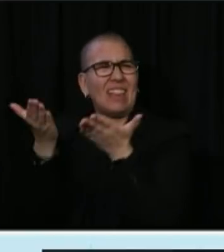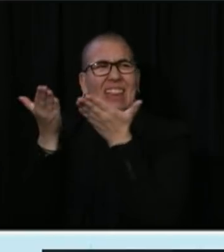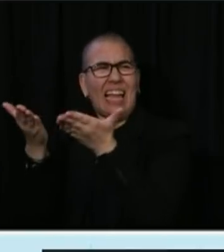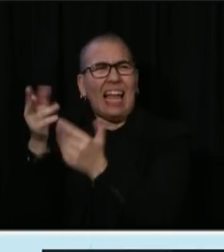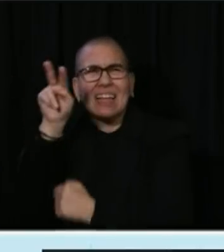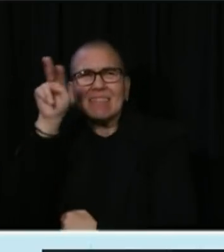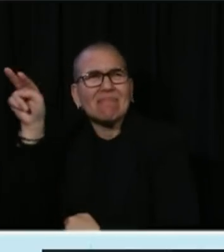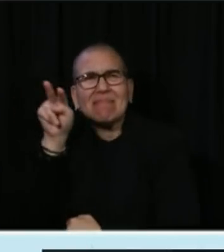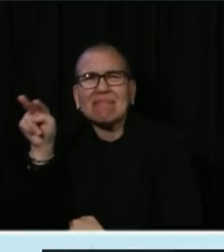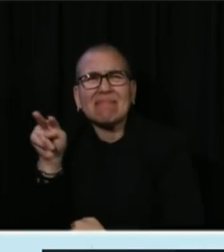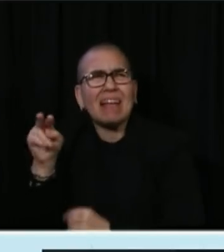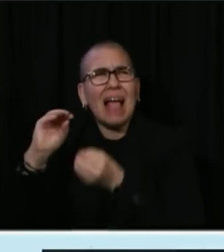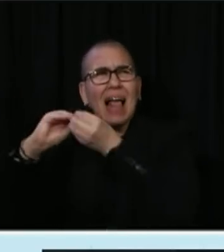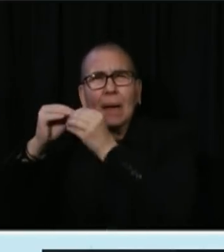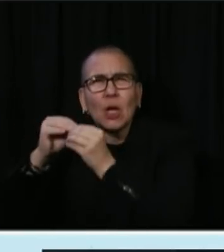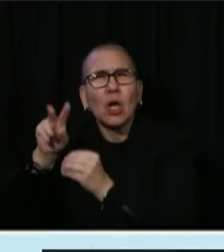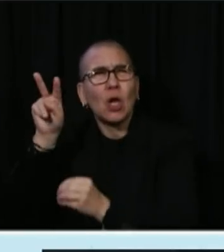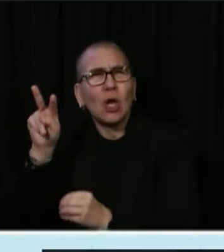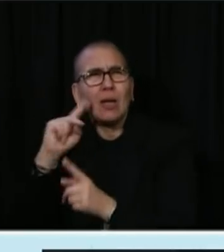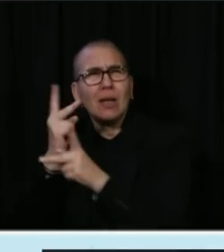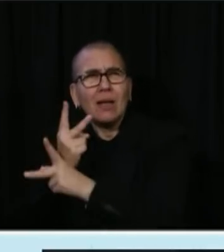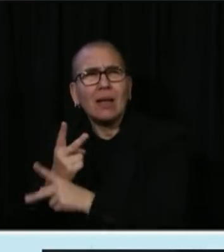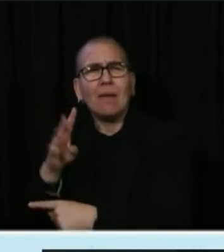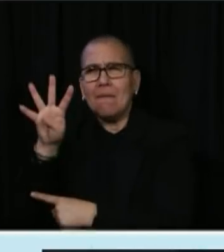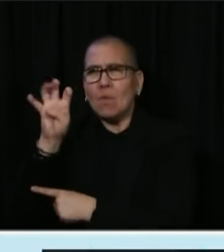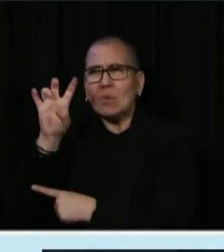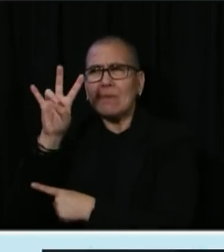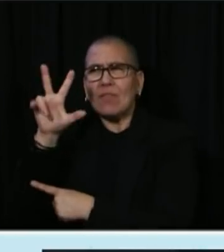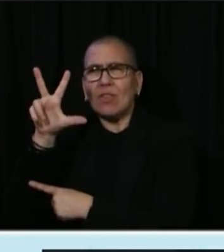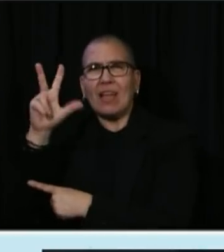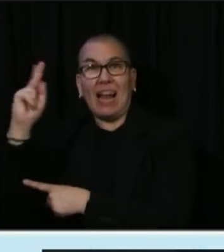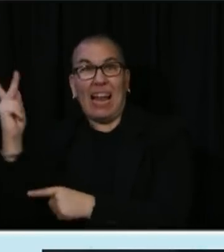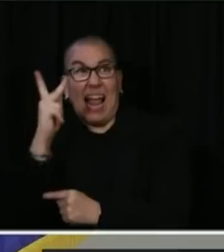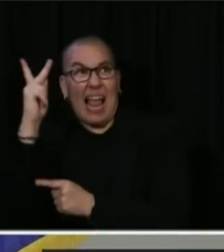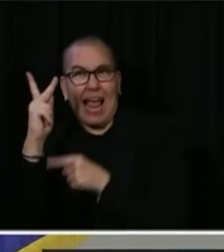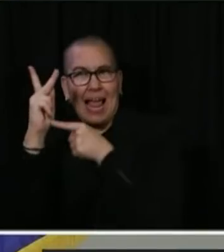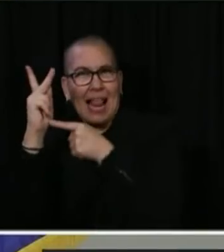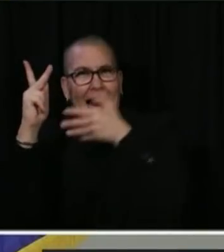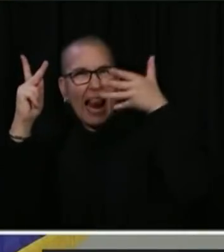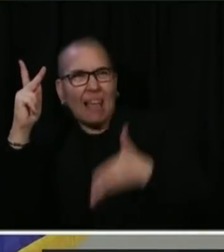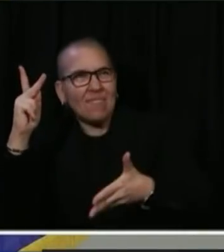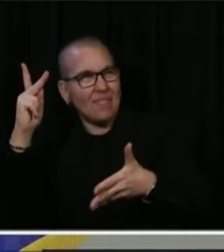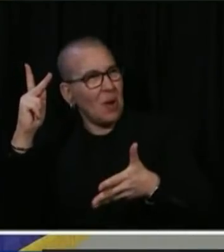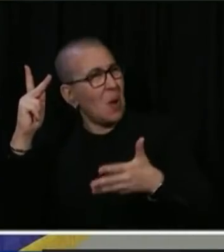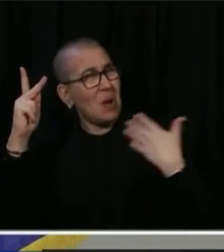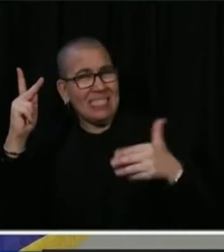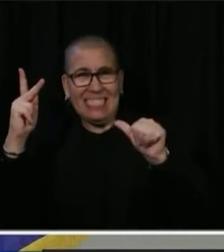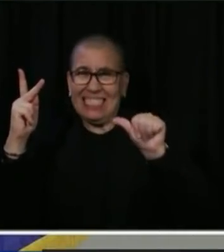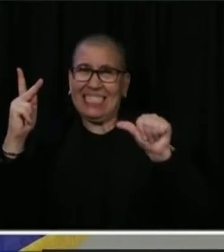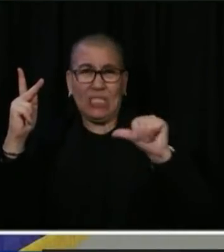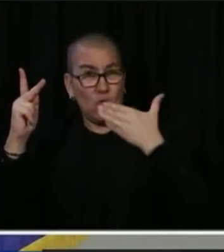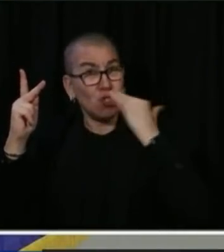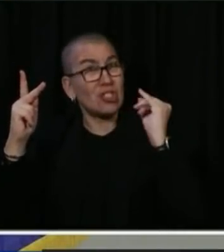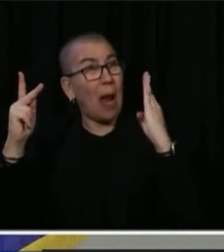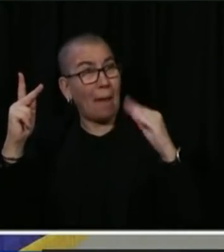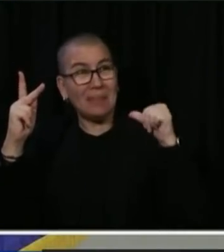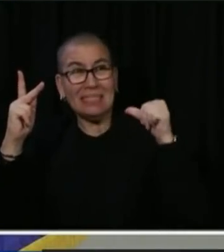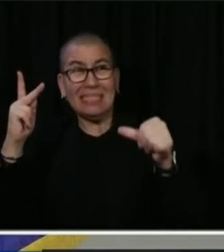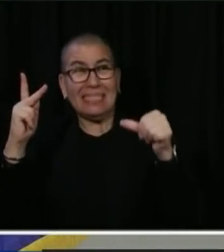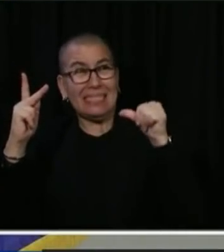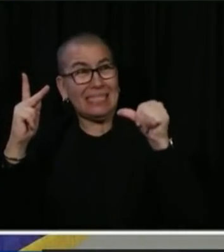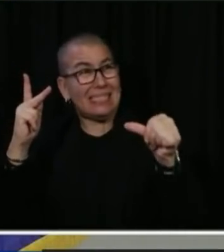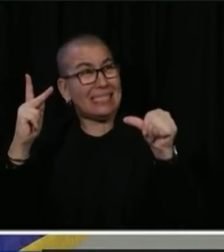WEBSITE AND TO SEE SOME OF YOU